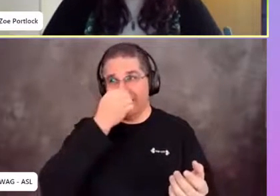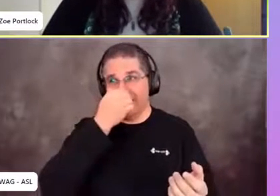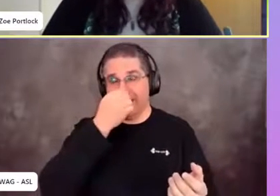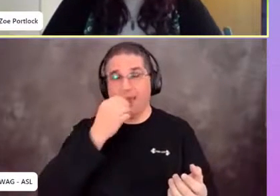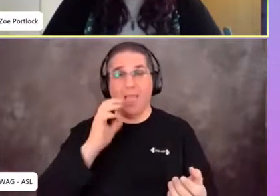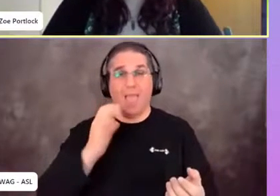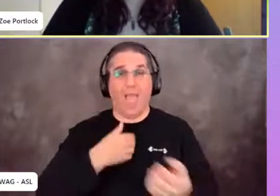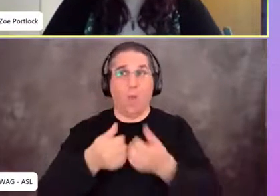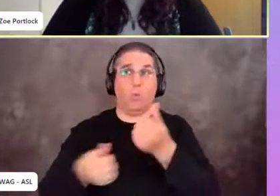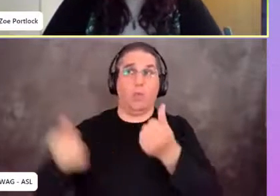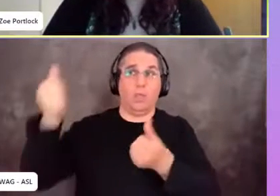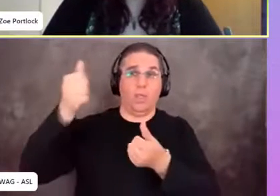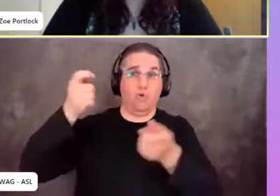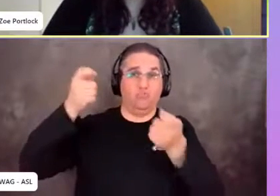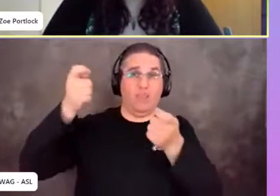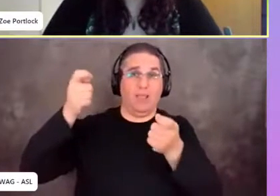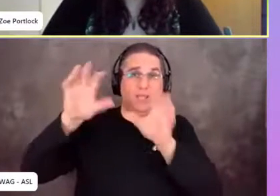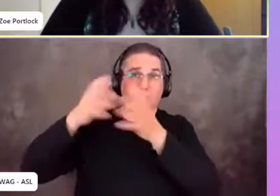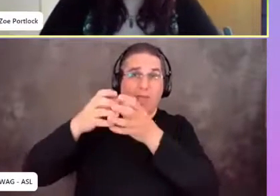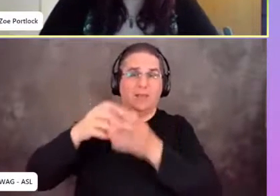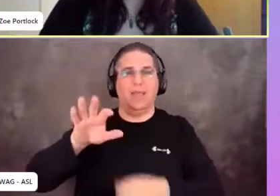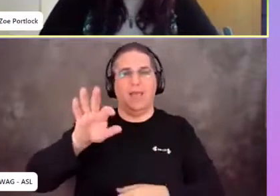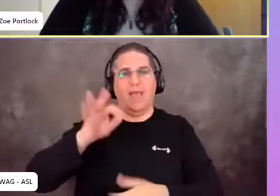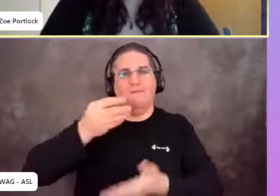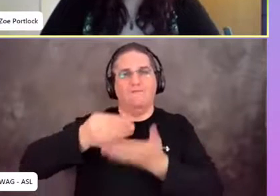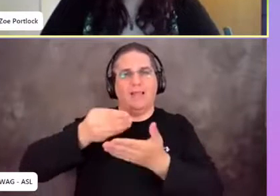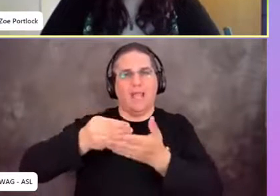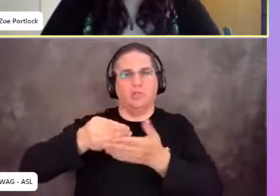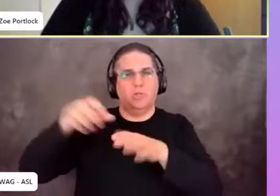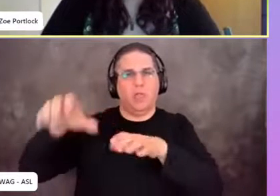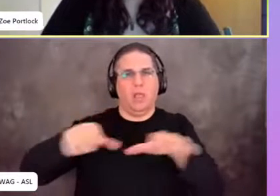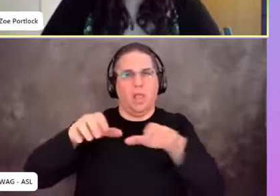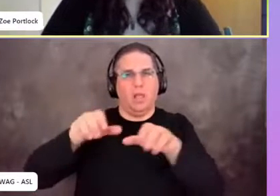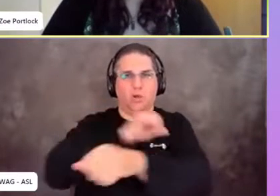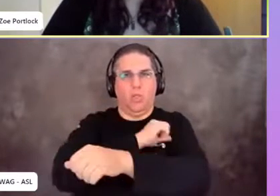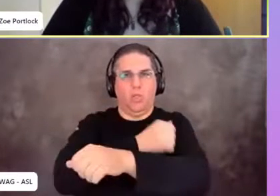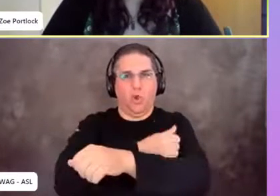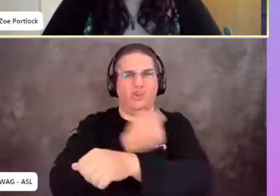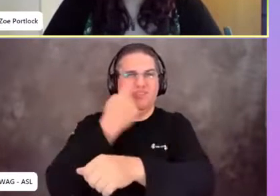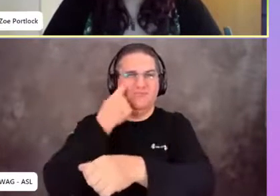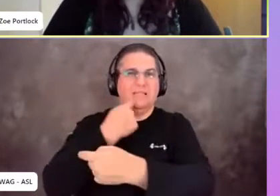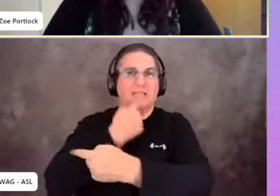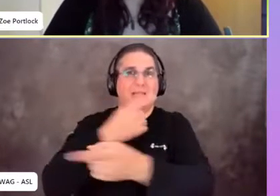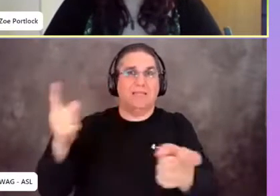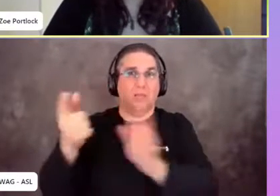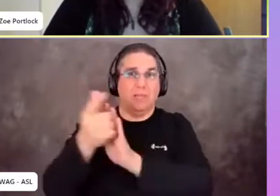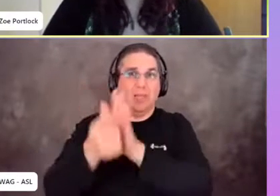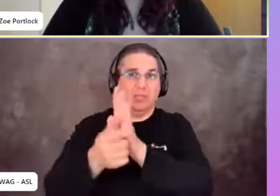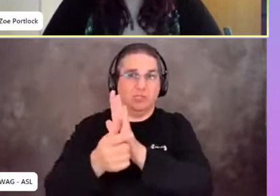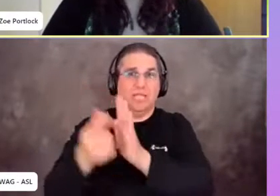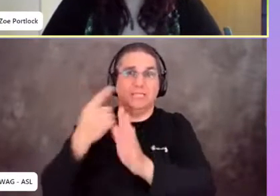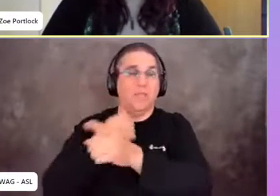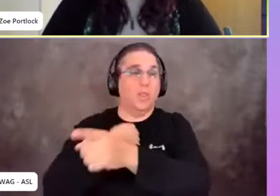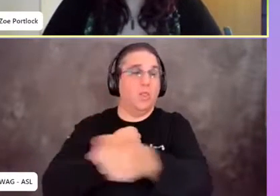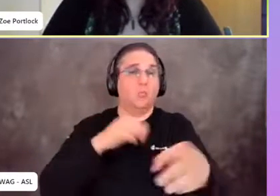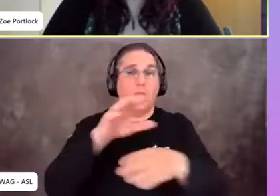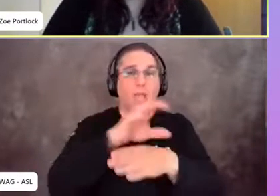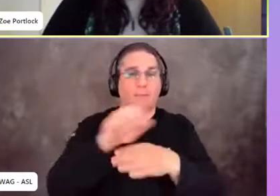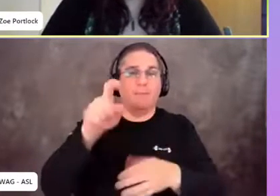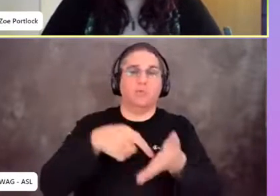further. Eventually a little later on, the body that regulates us, the financial